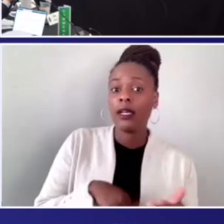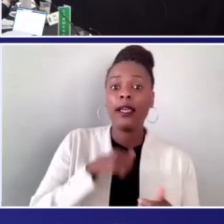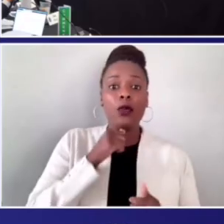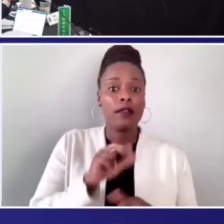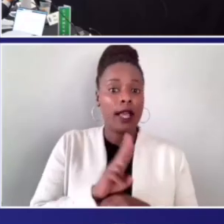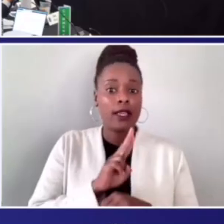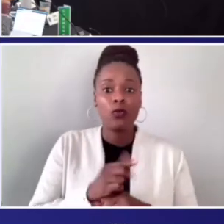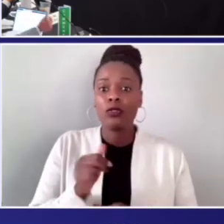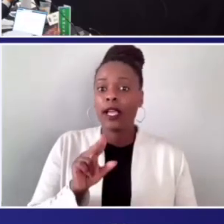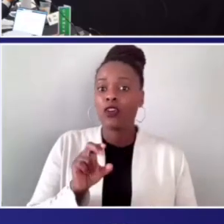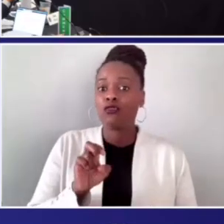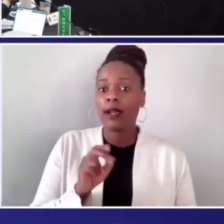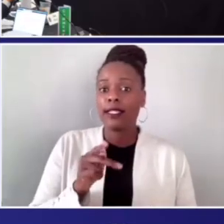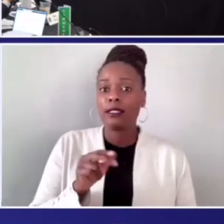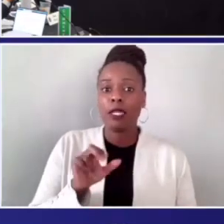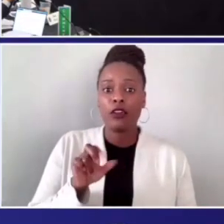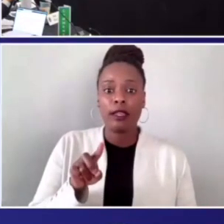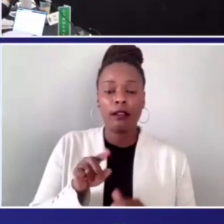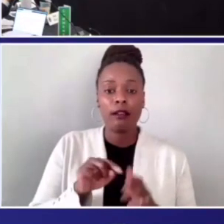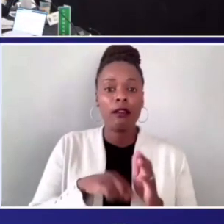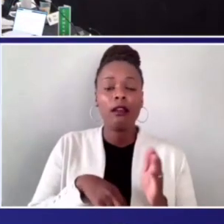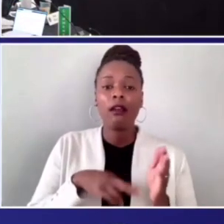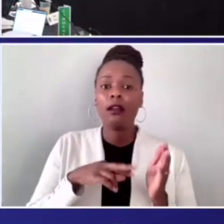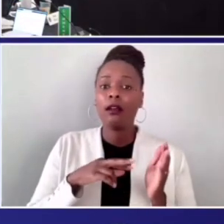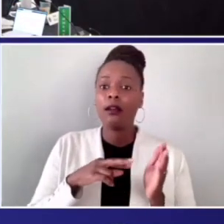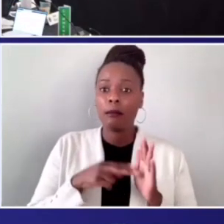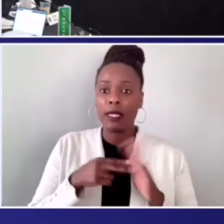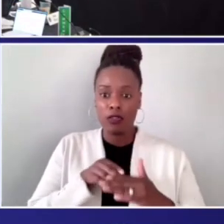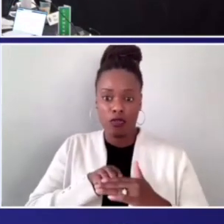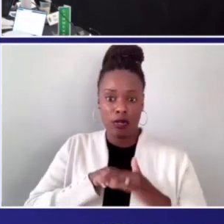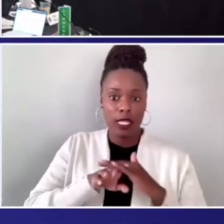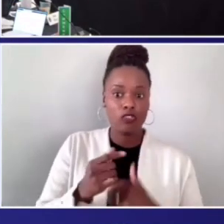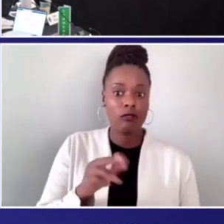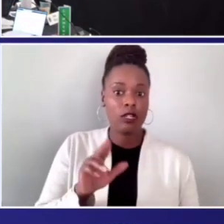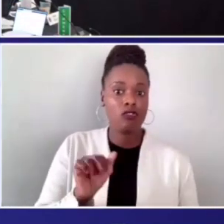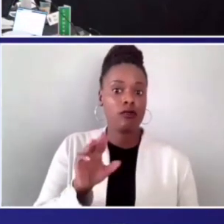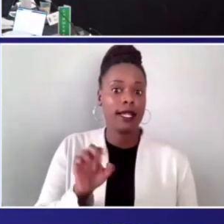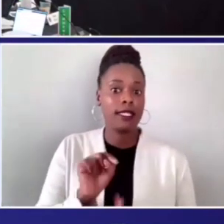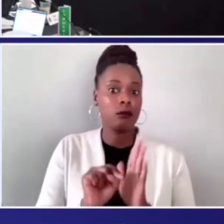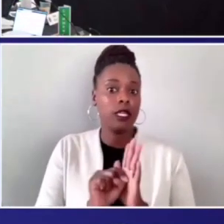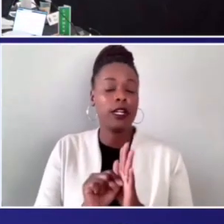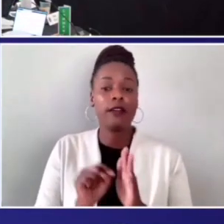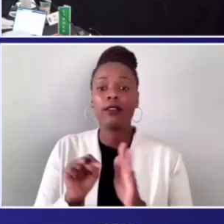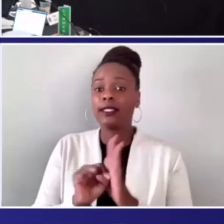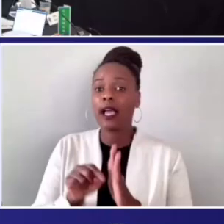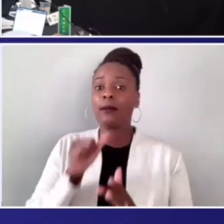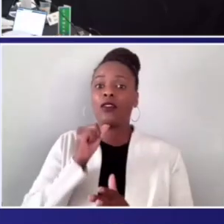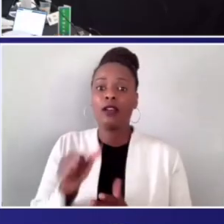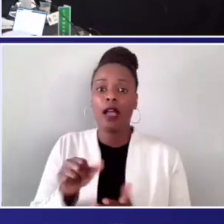then you are entering grace period for that period of time that you're not enrolled for that six-month grace period.